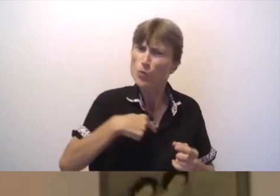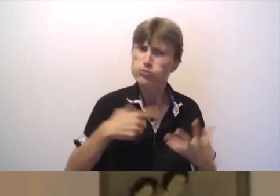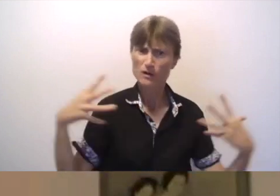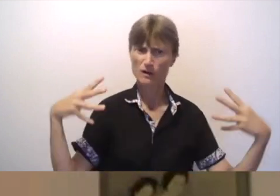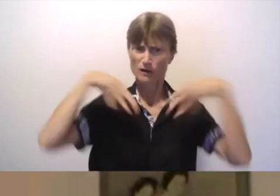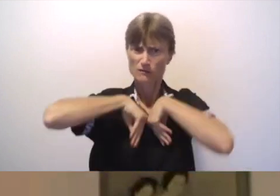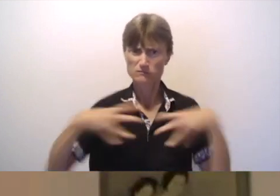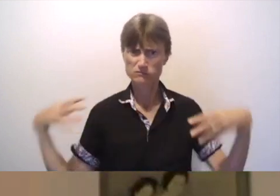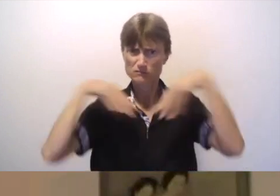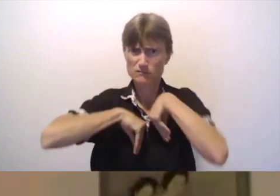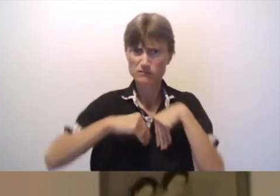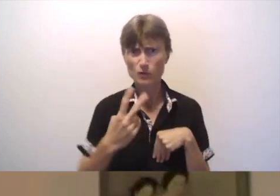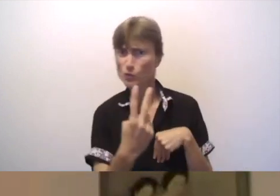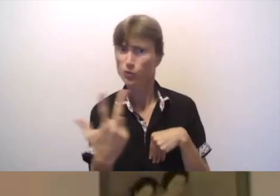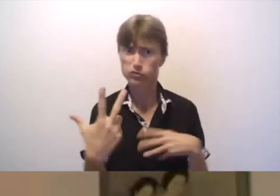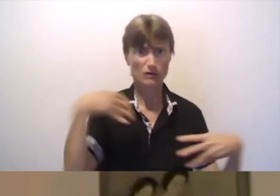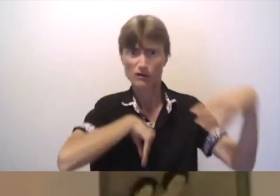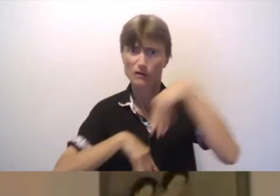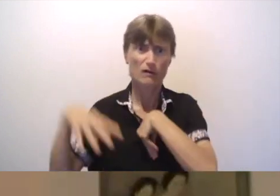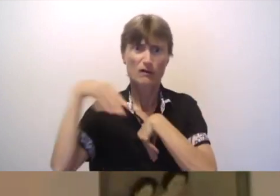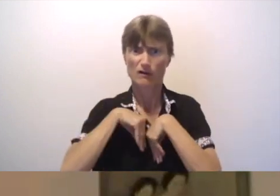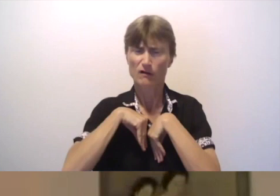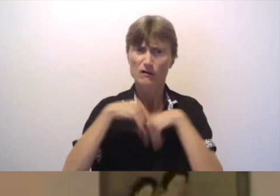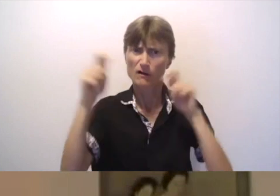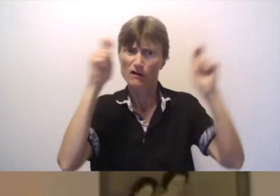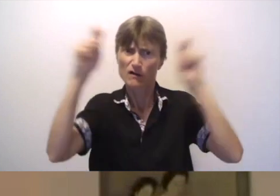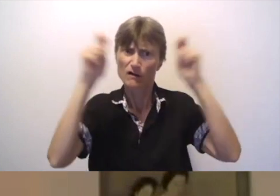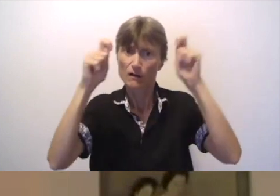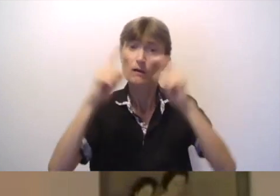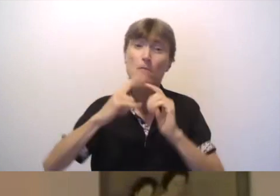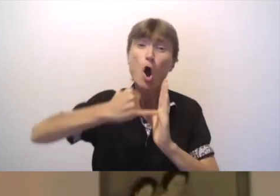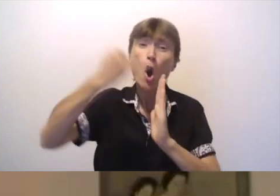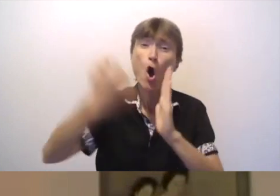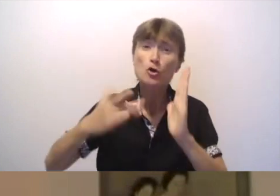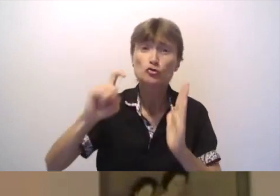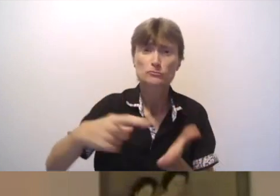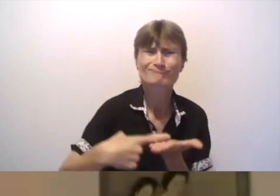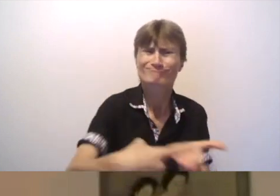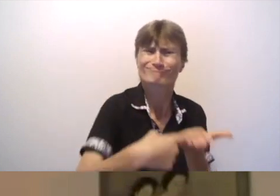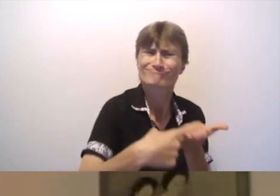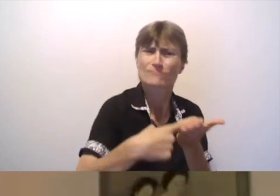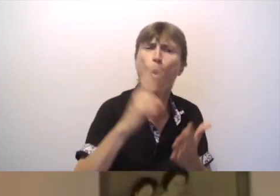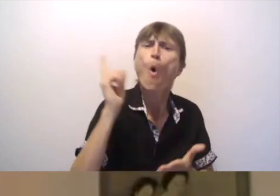as artists that we really talk about what we share in common with so many other people because